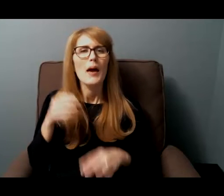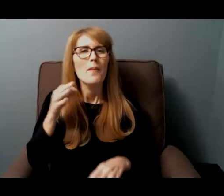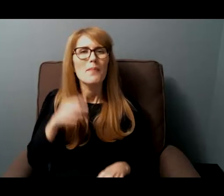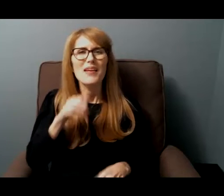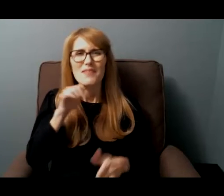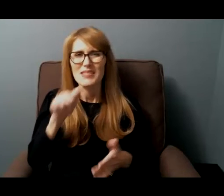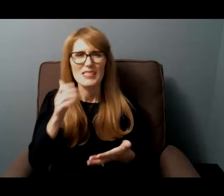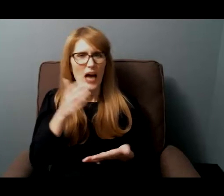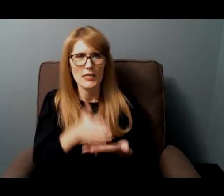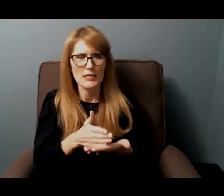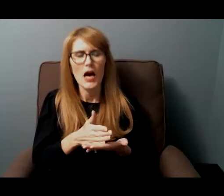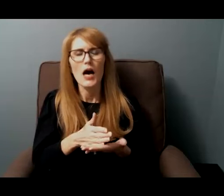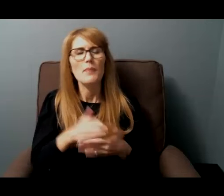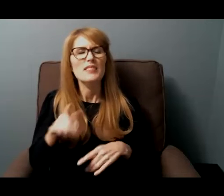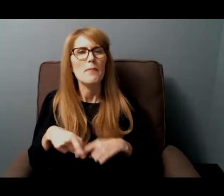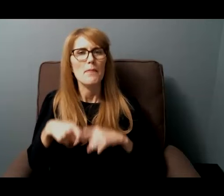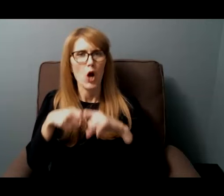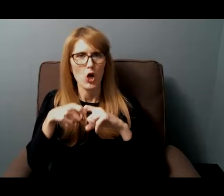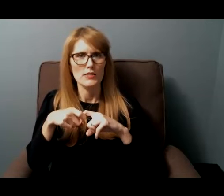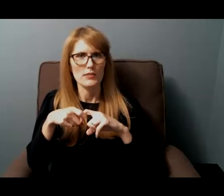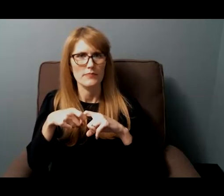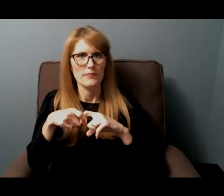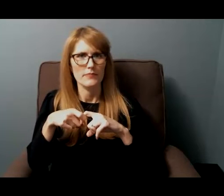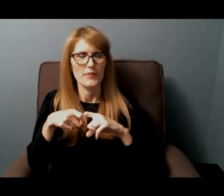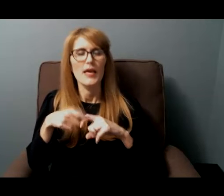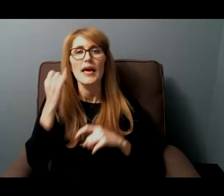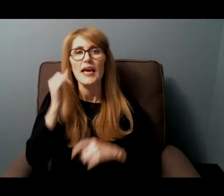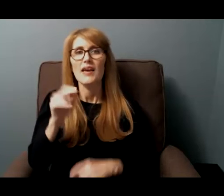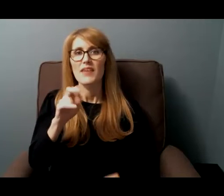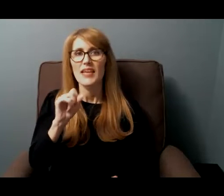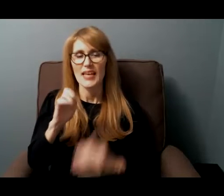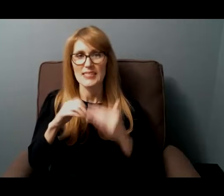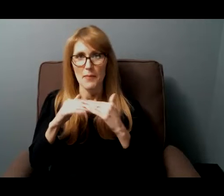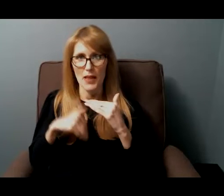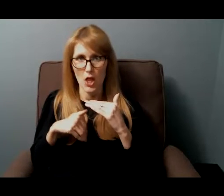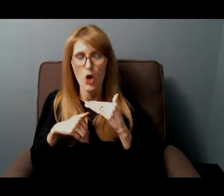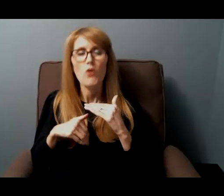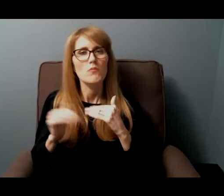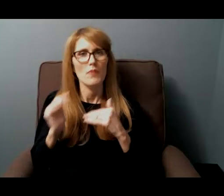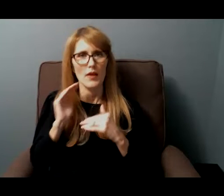And if their NESE is below the SGA level, they are due the benefit check that month.